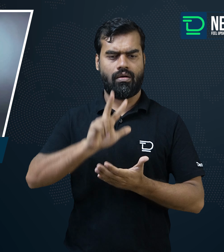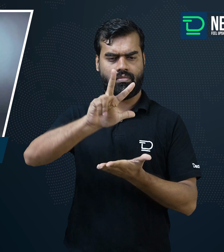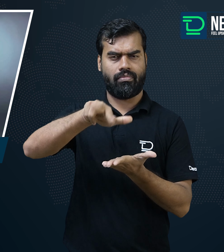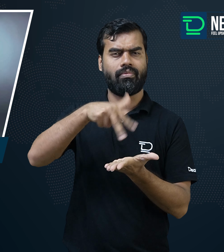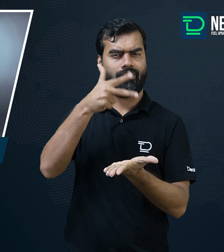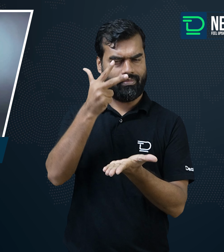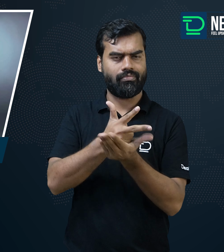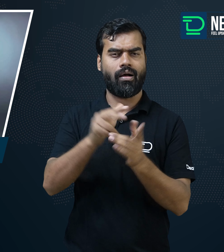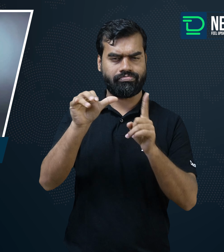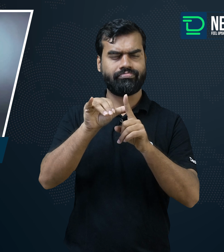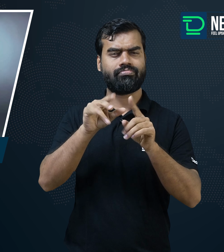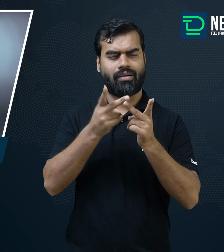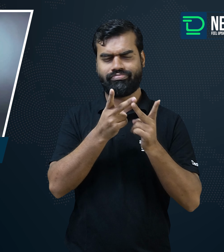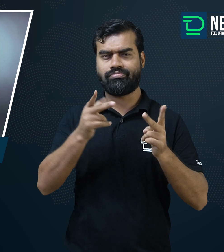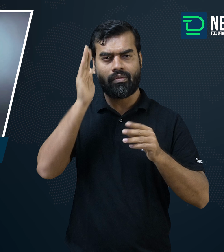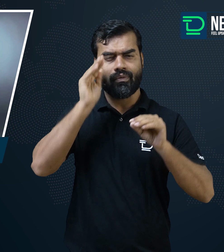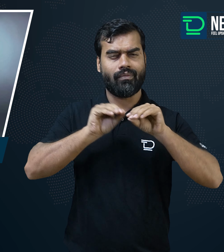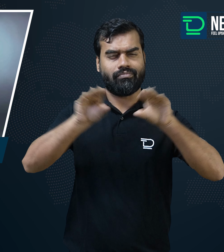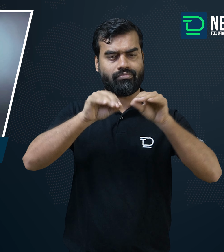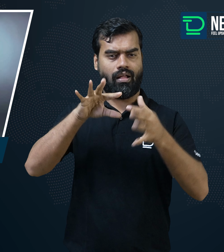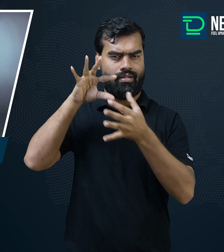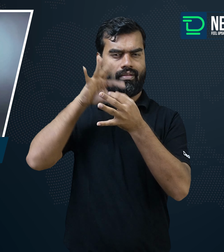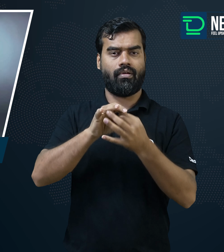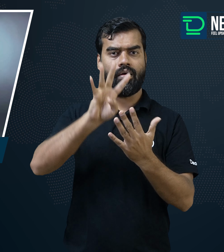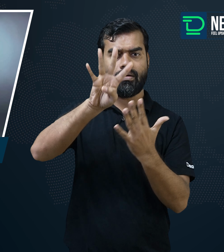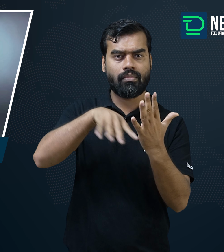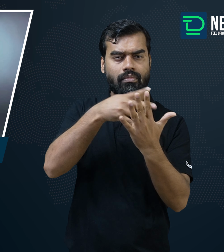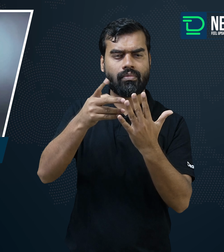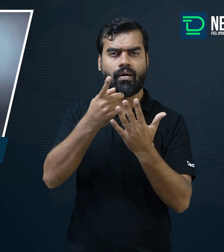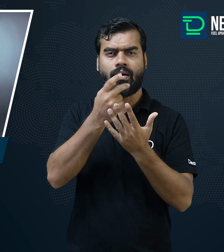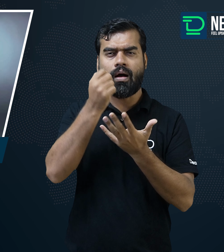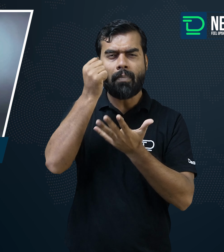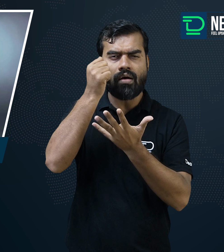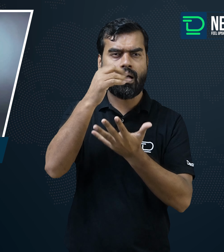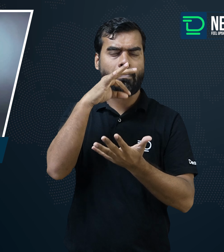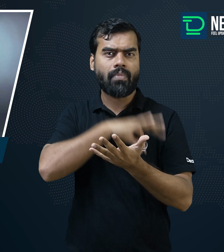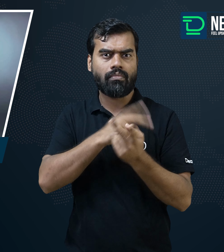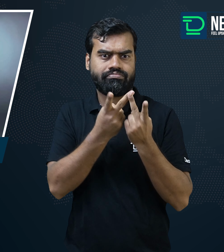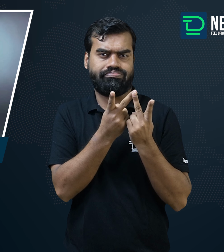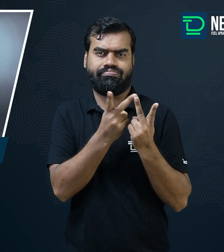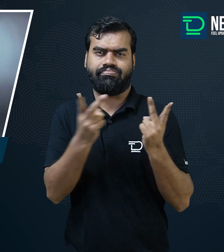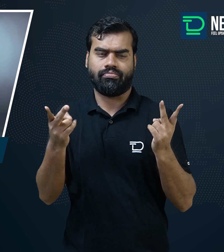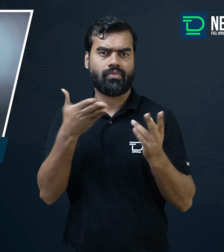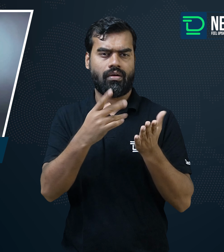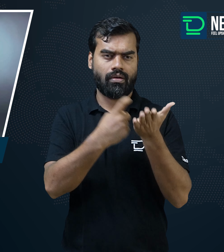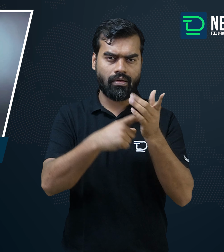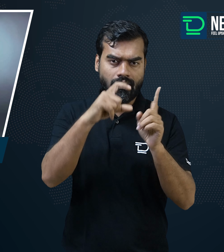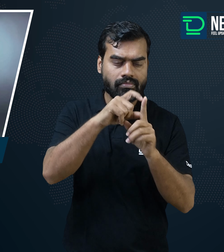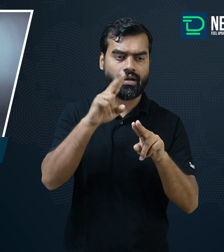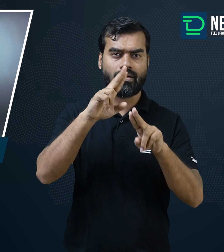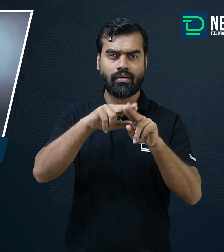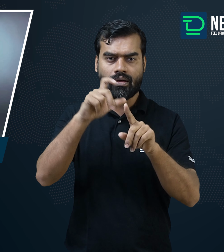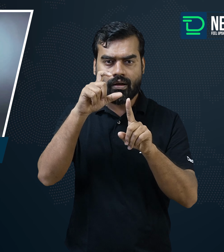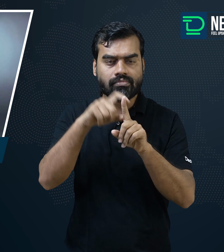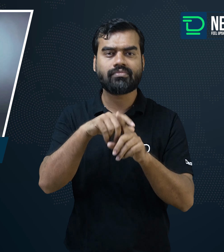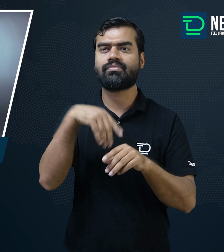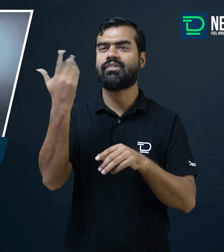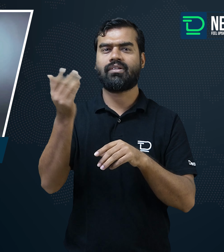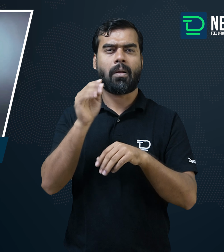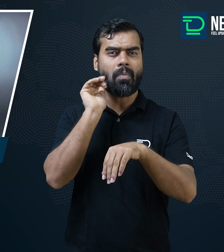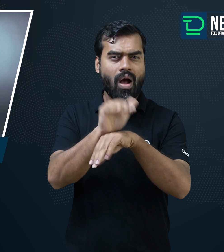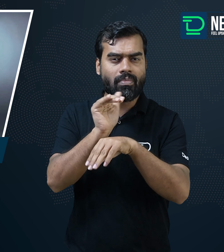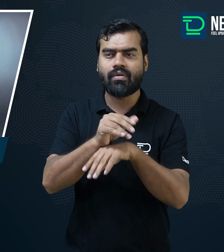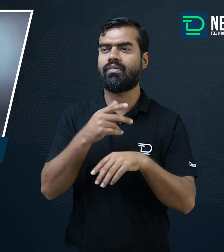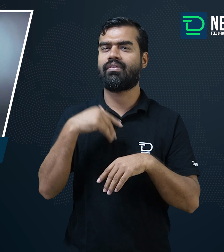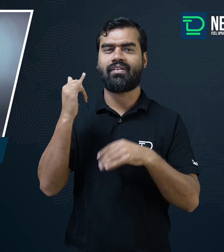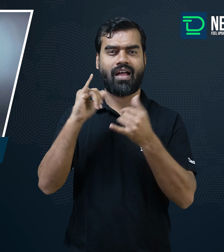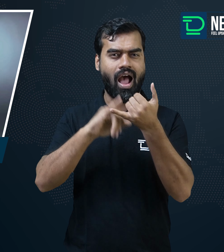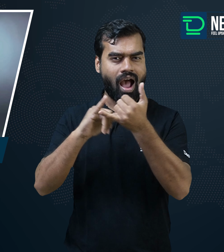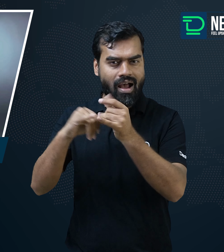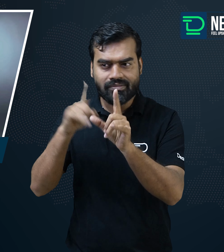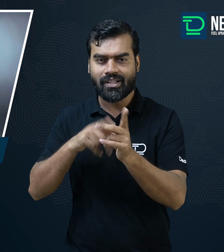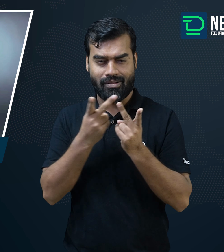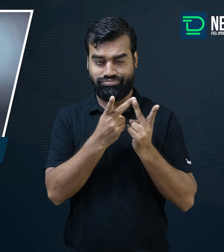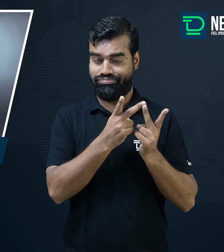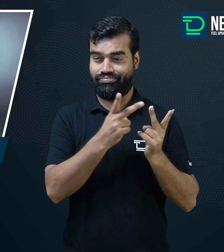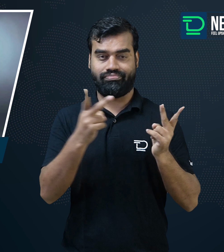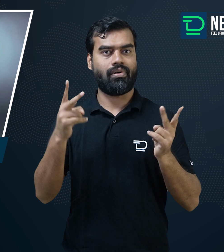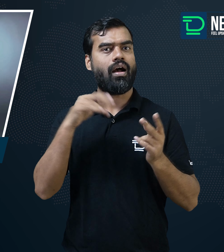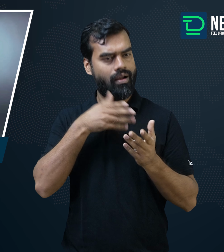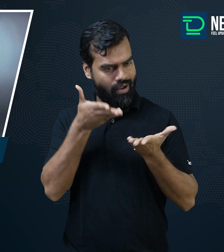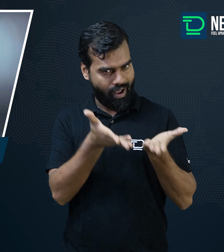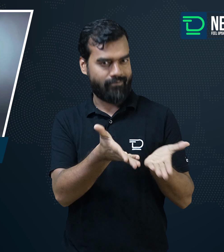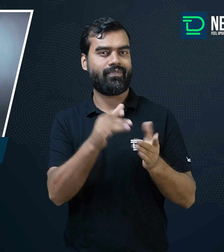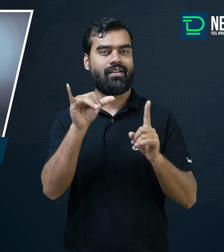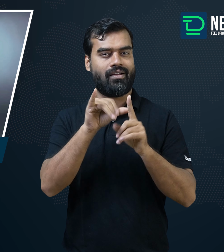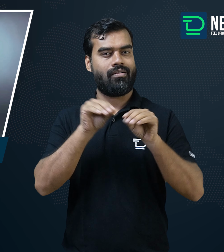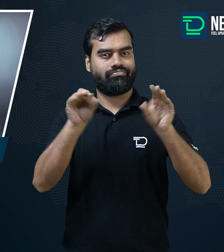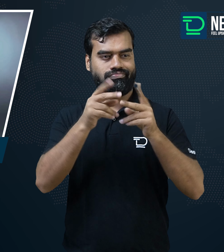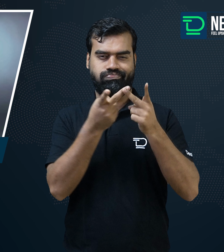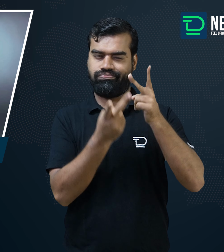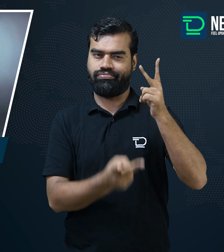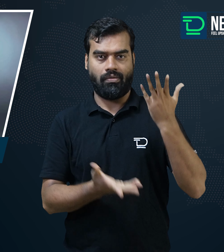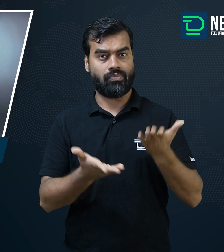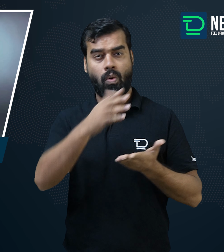Team Deaf talks have posted many videos regarding government savings schemes.